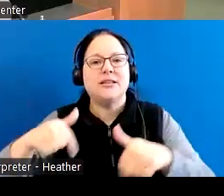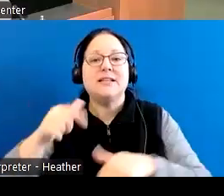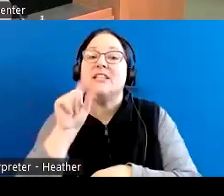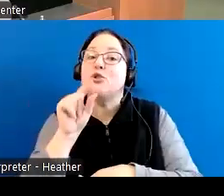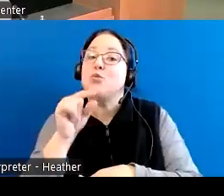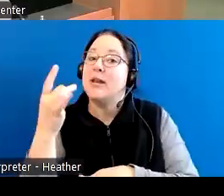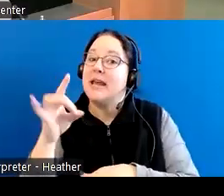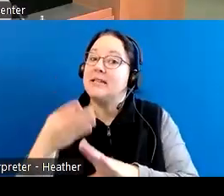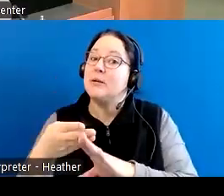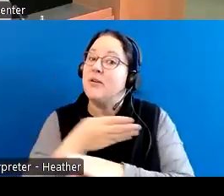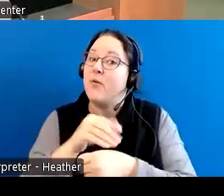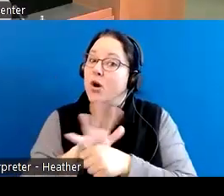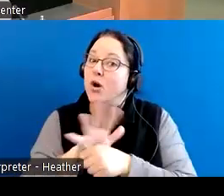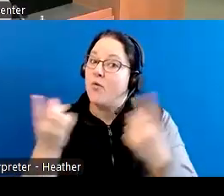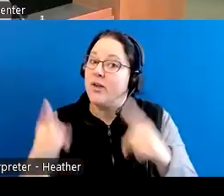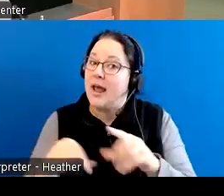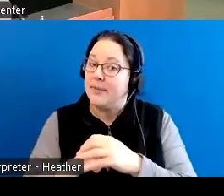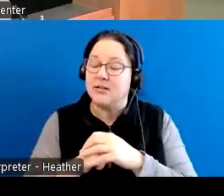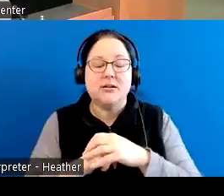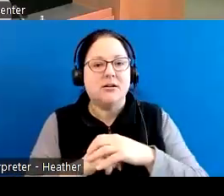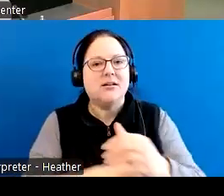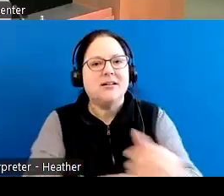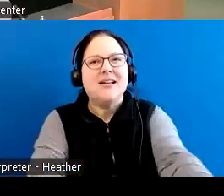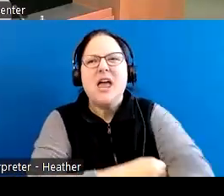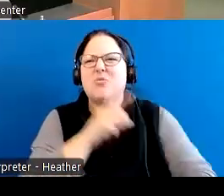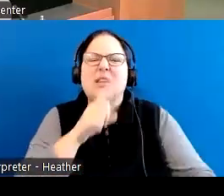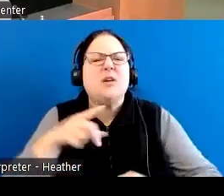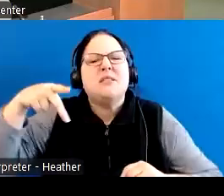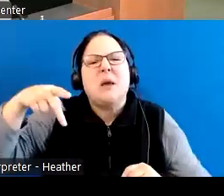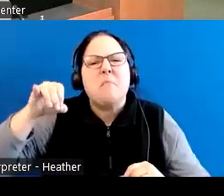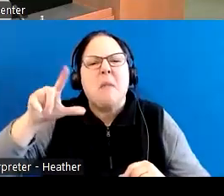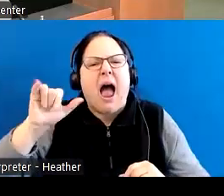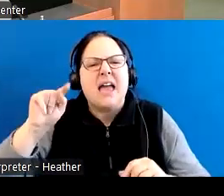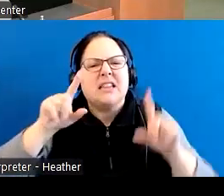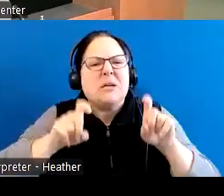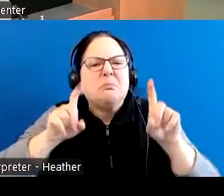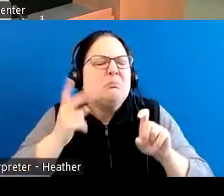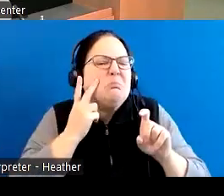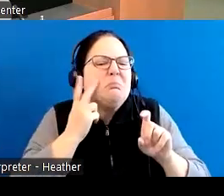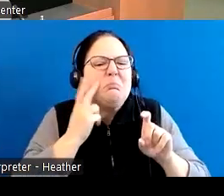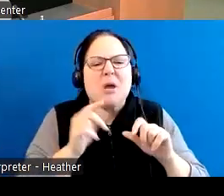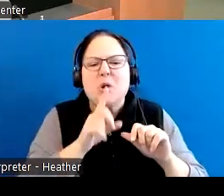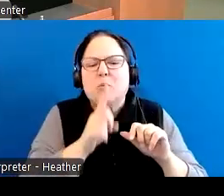um and as as really as a pilot and so we developed this really short 3 to 4 day inpatient